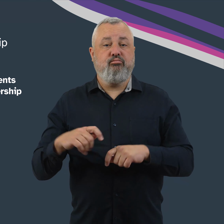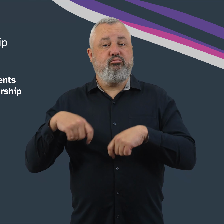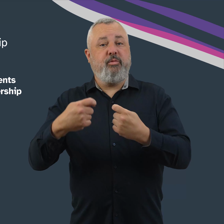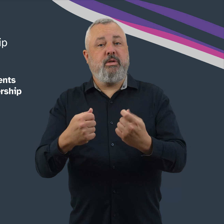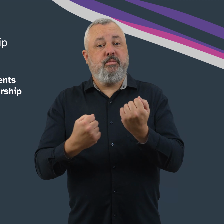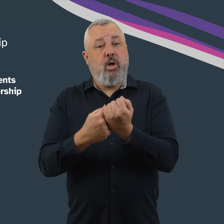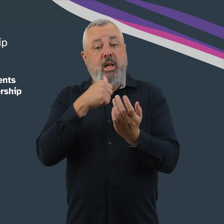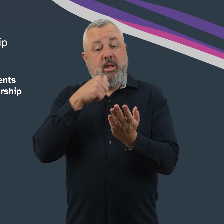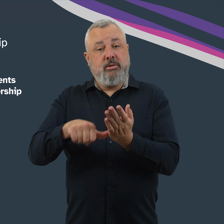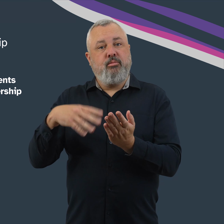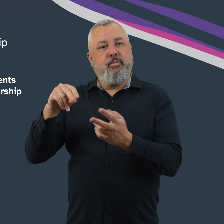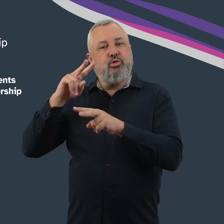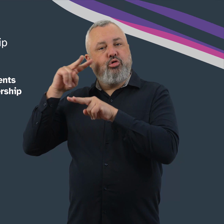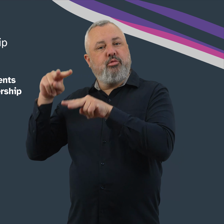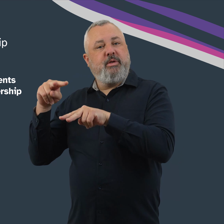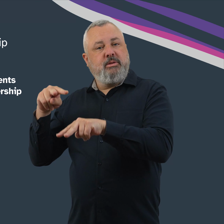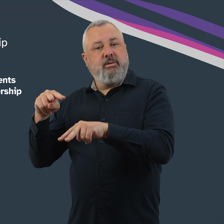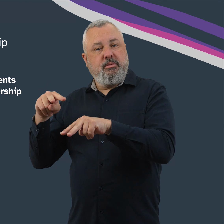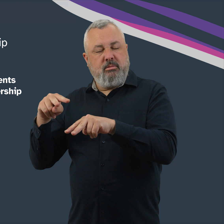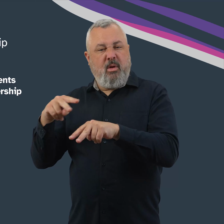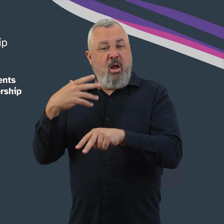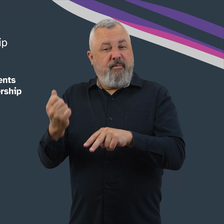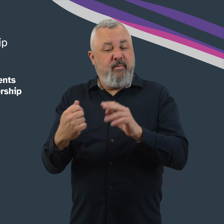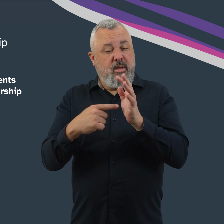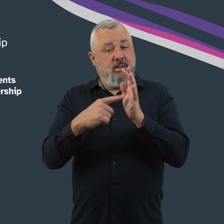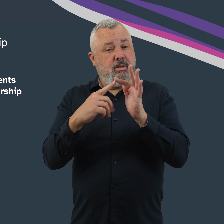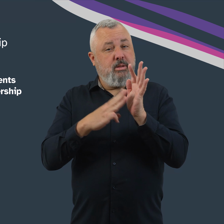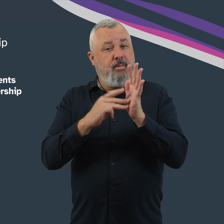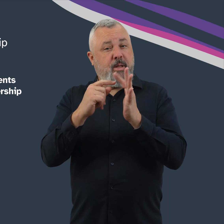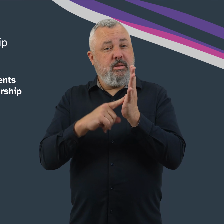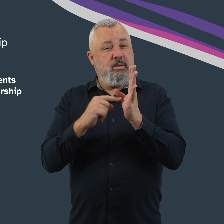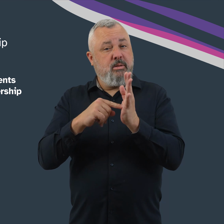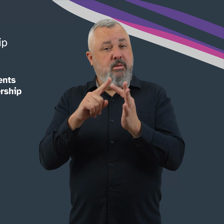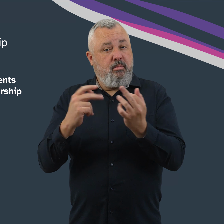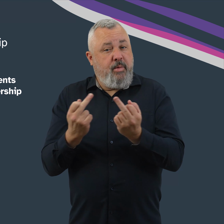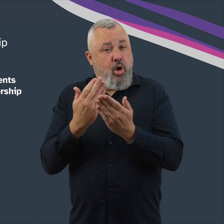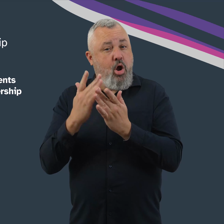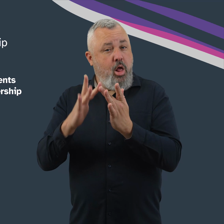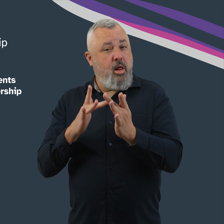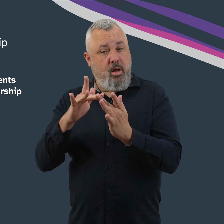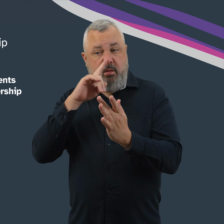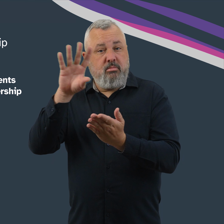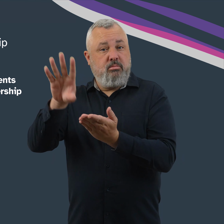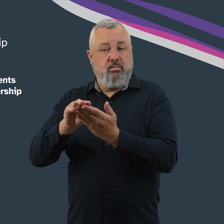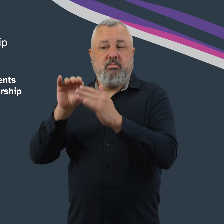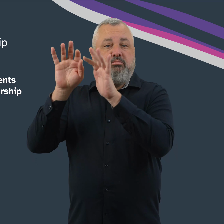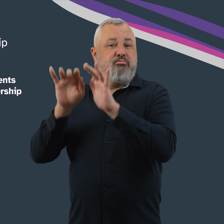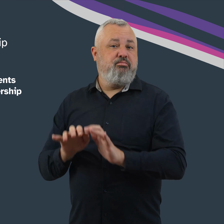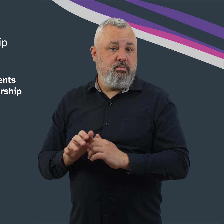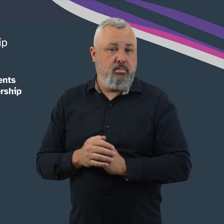provide a letter of support from a supervisor (a template is available online).